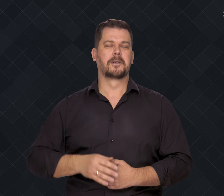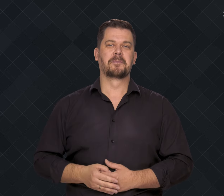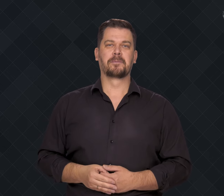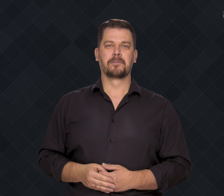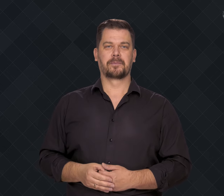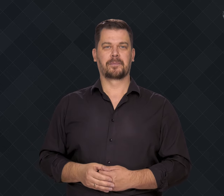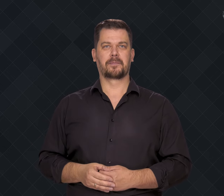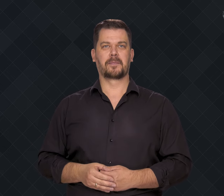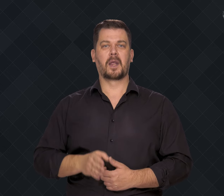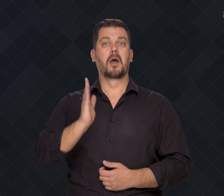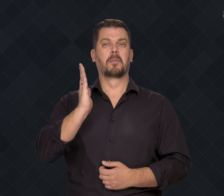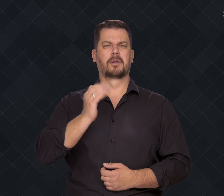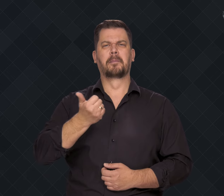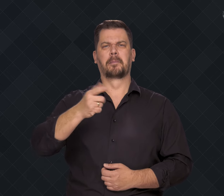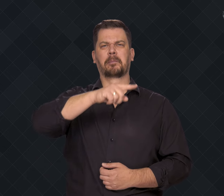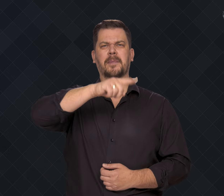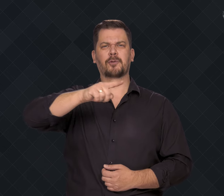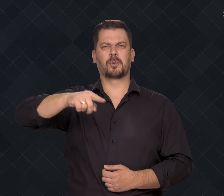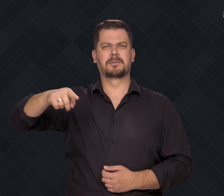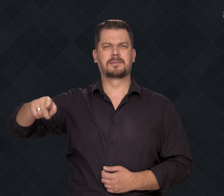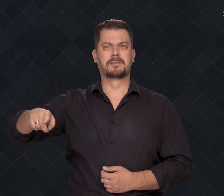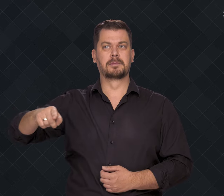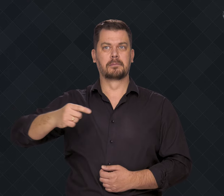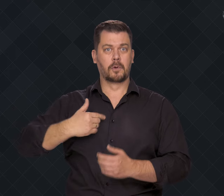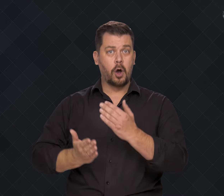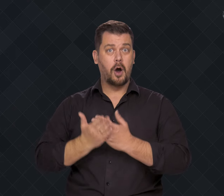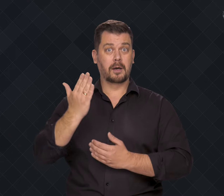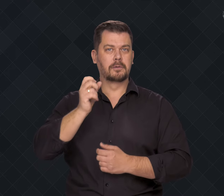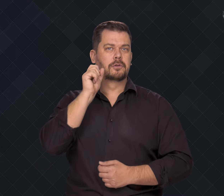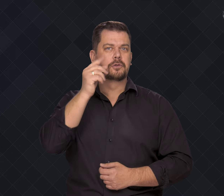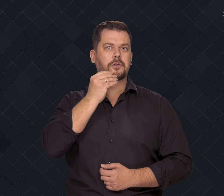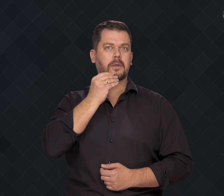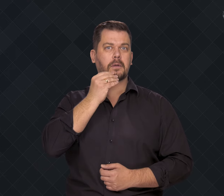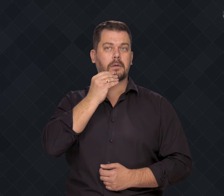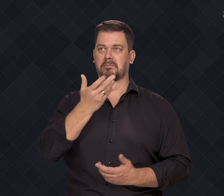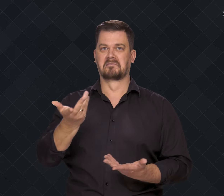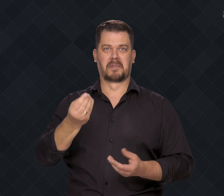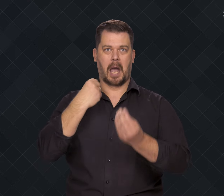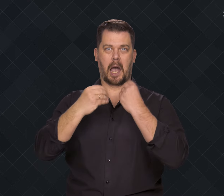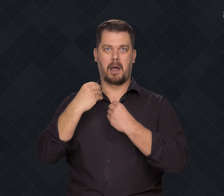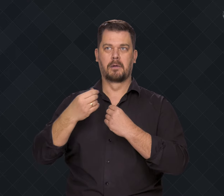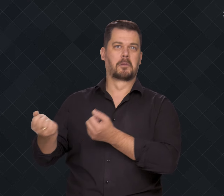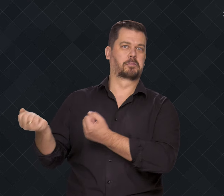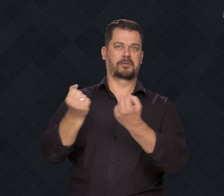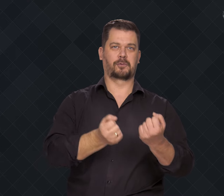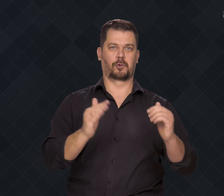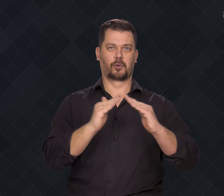After a few months, it may turn out that you'll bring your breakfast back home,